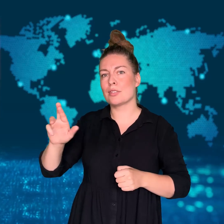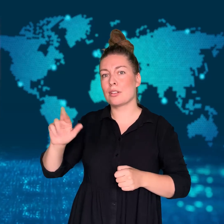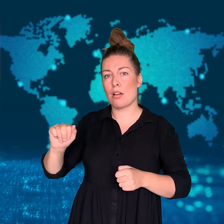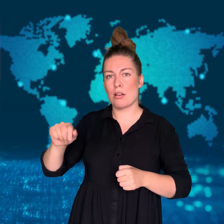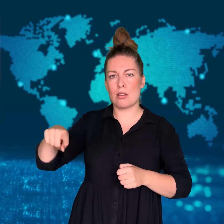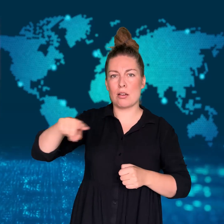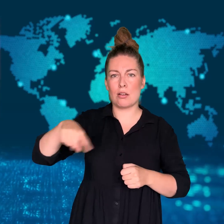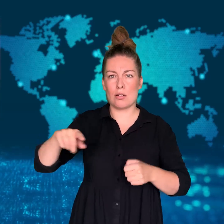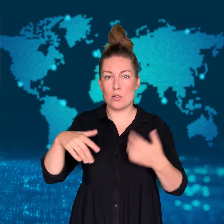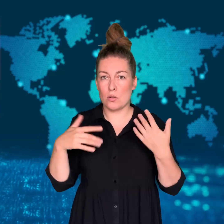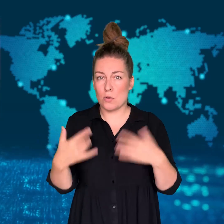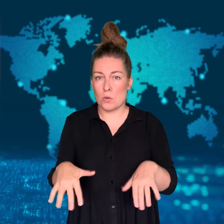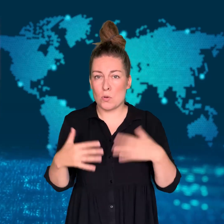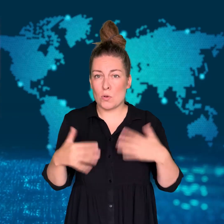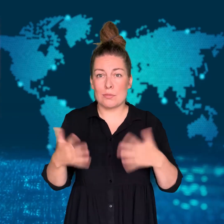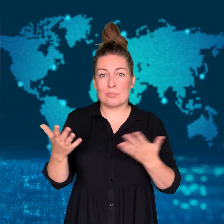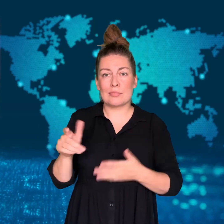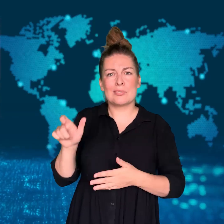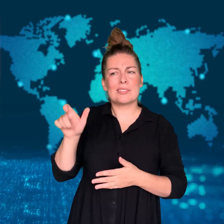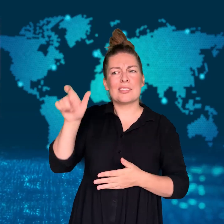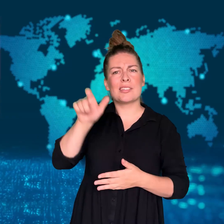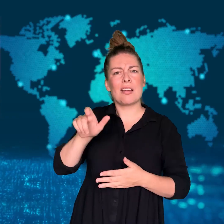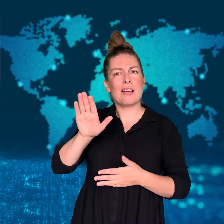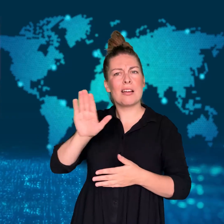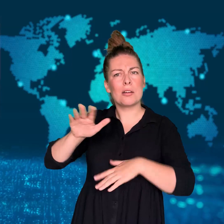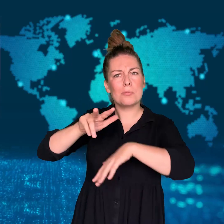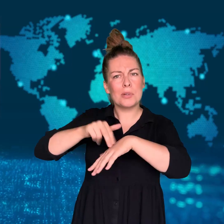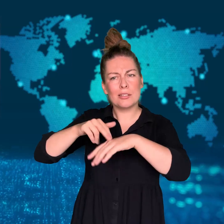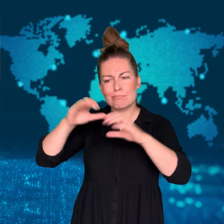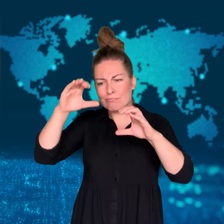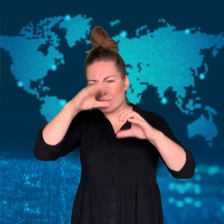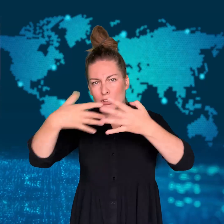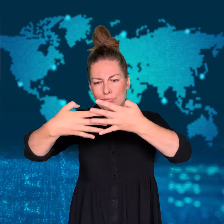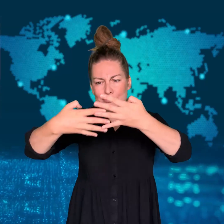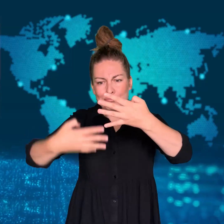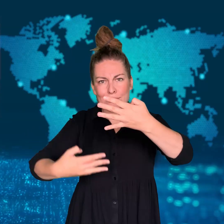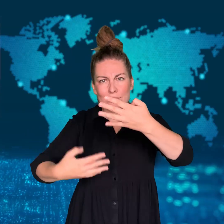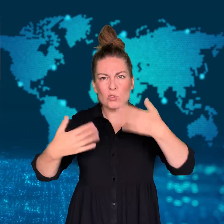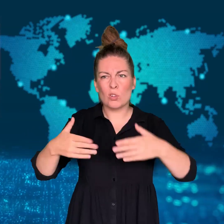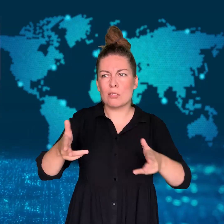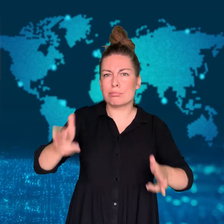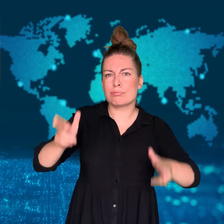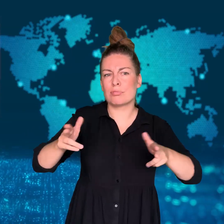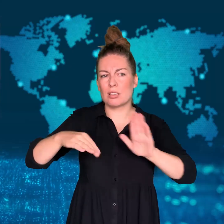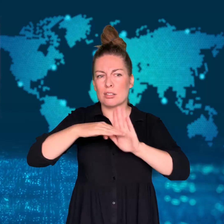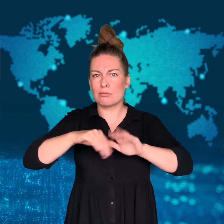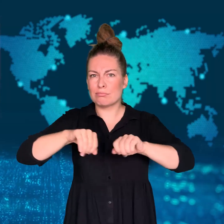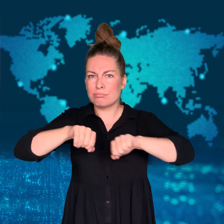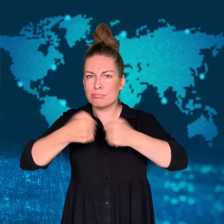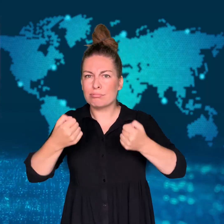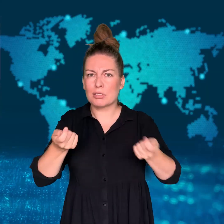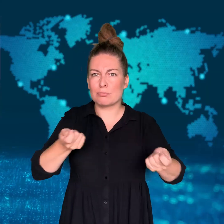the Cosa Nostra crime group.